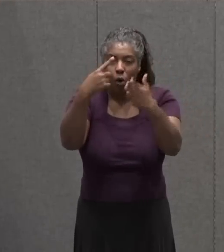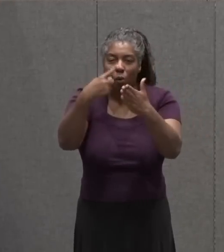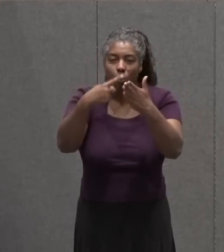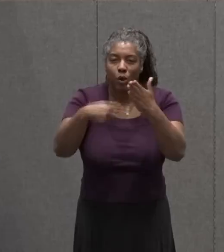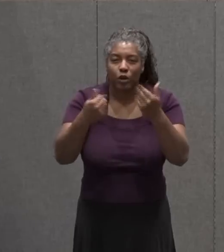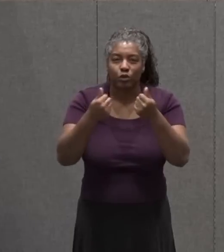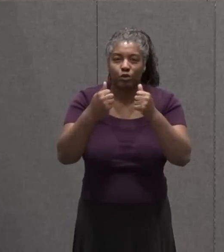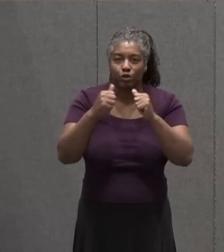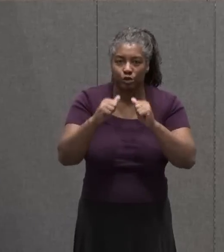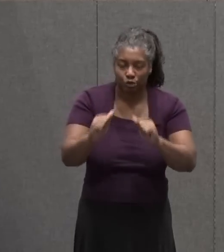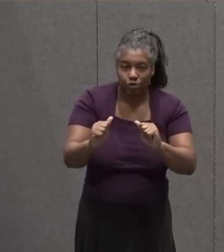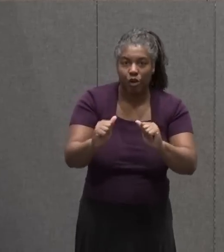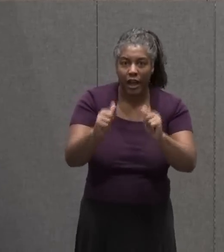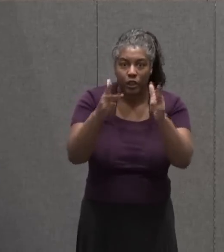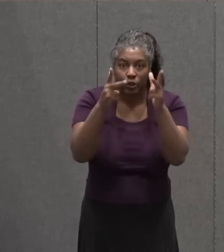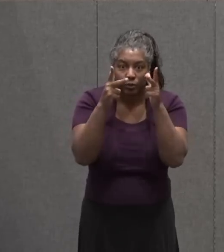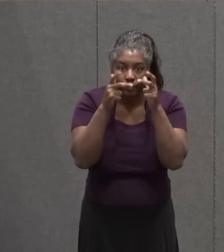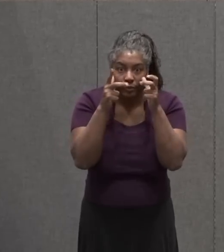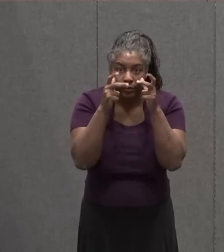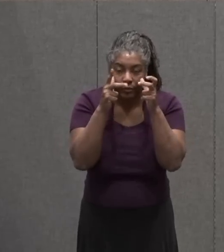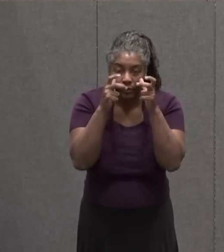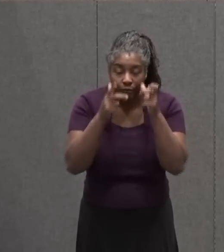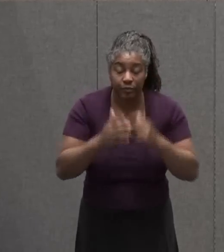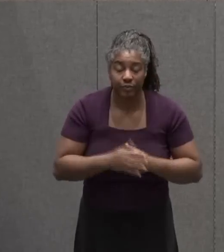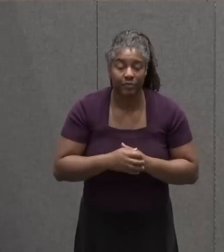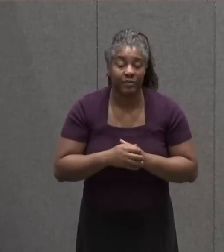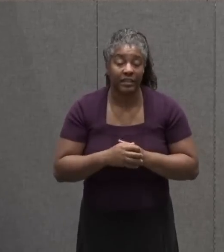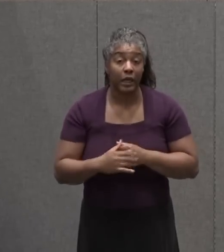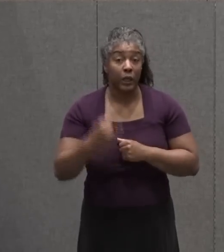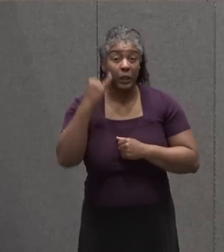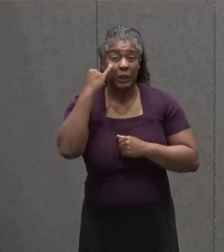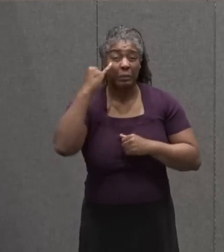We can go to a quiet place to finish our work.